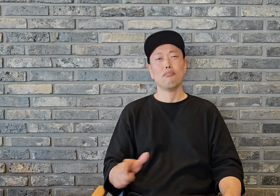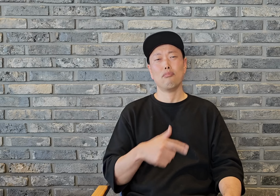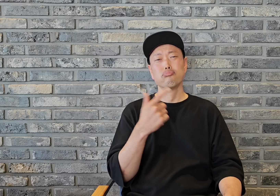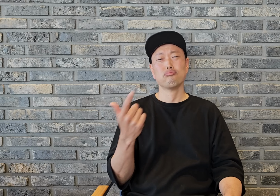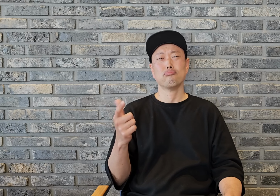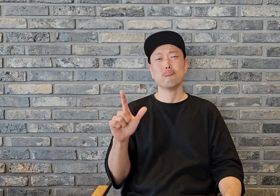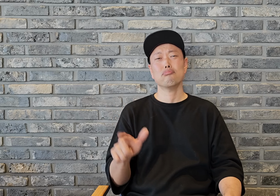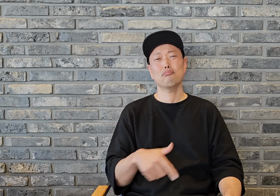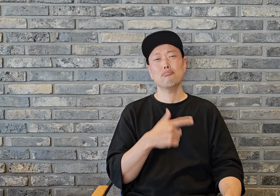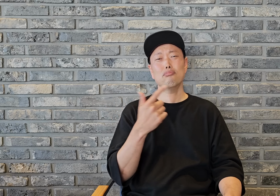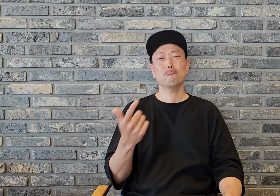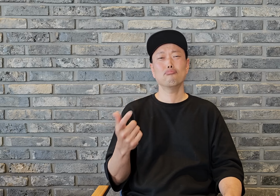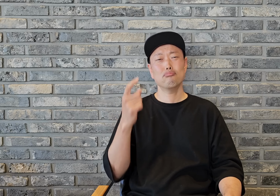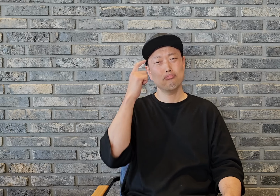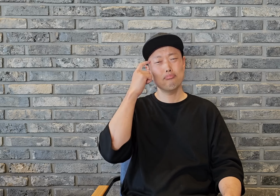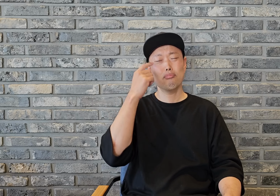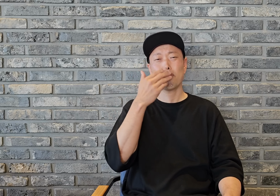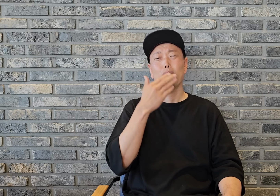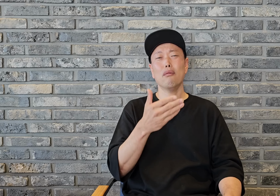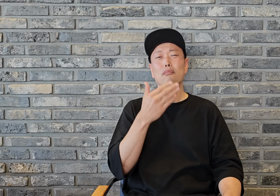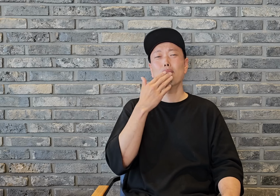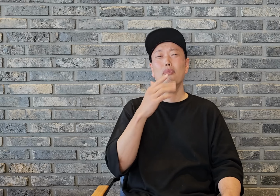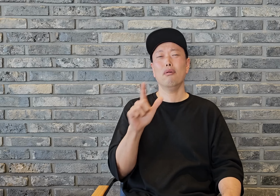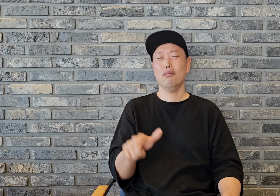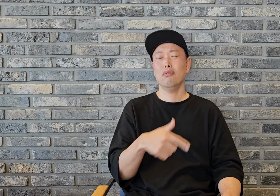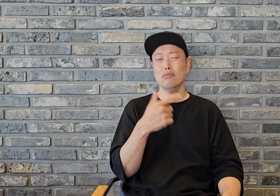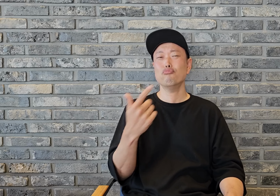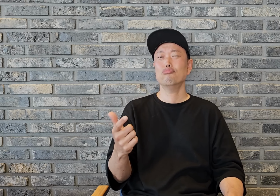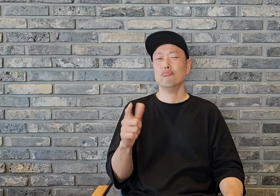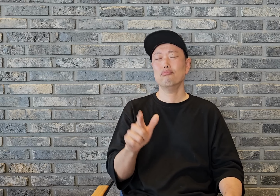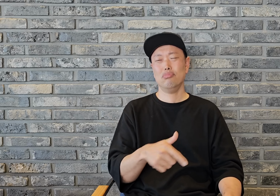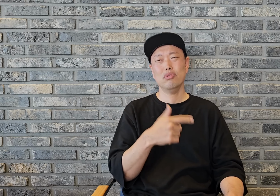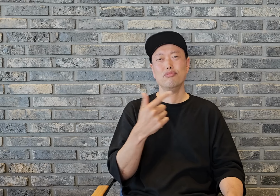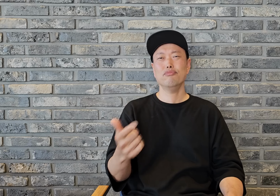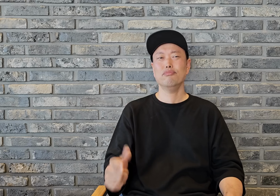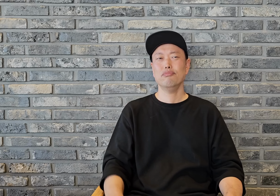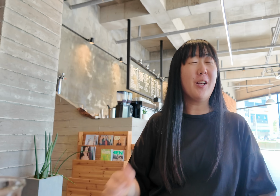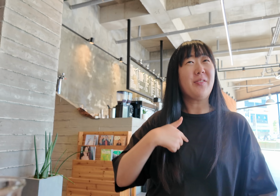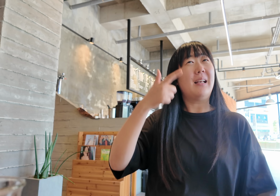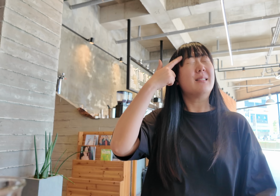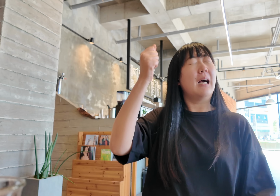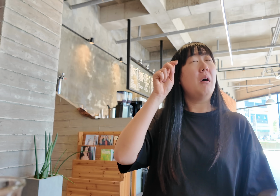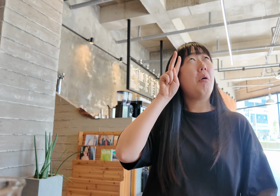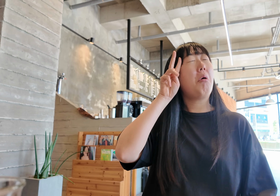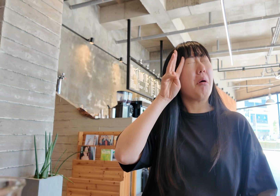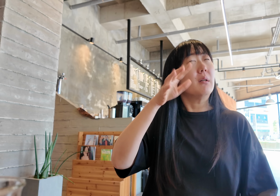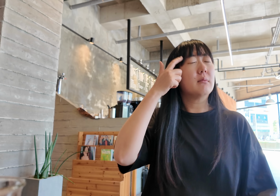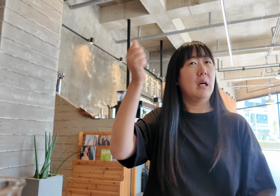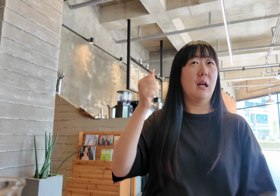It can be done in one day. Wow! I think I thought about it for several days, but